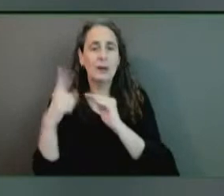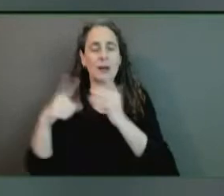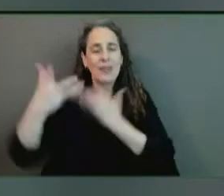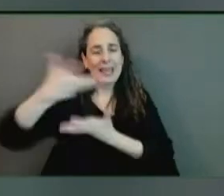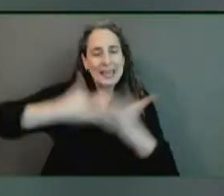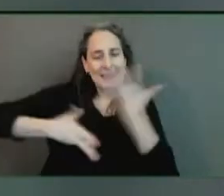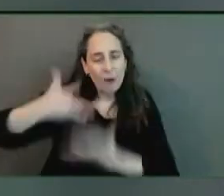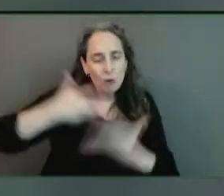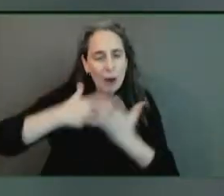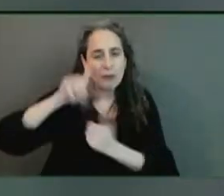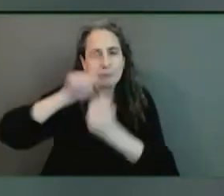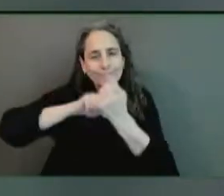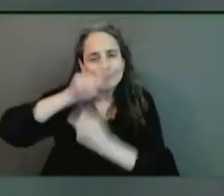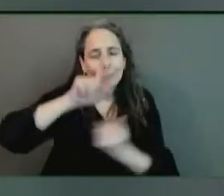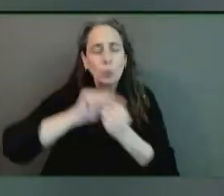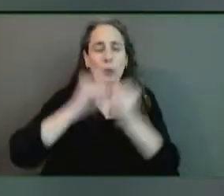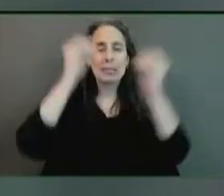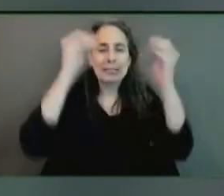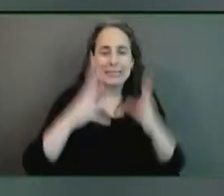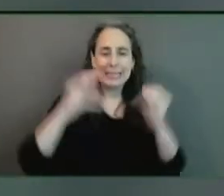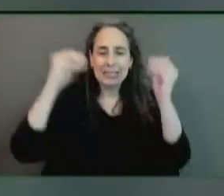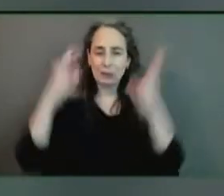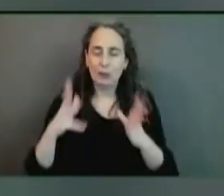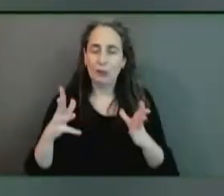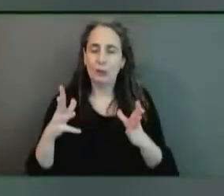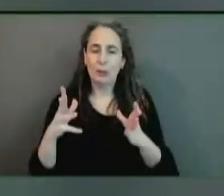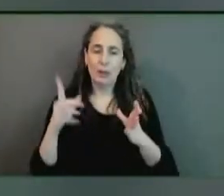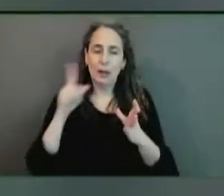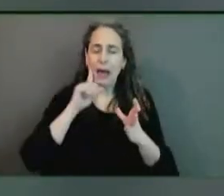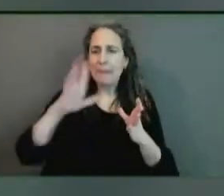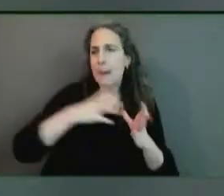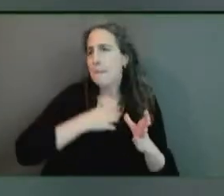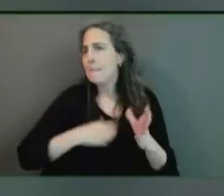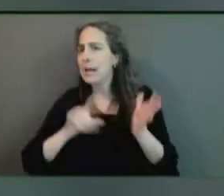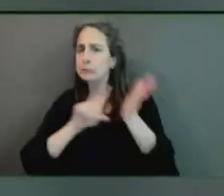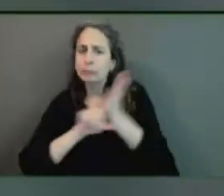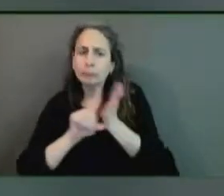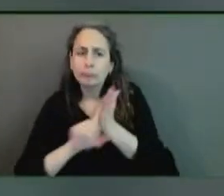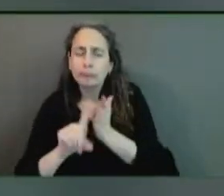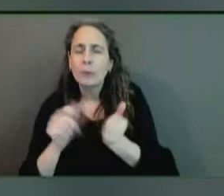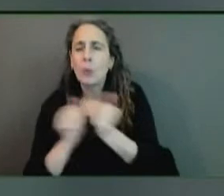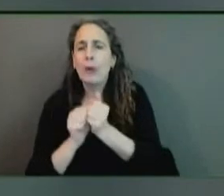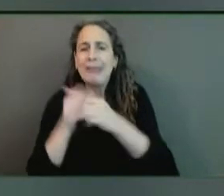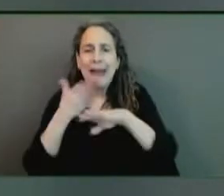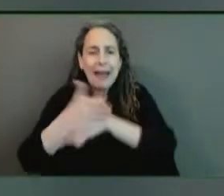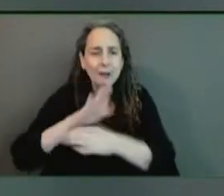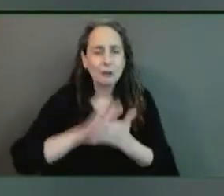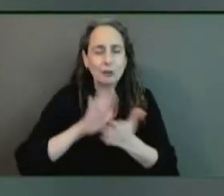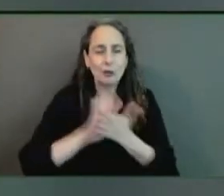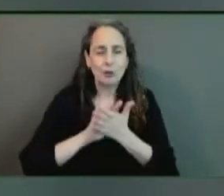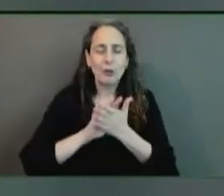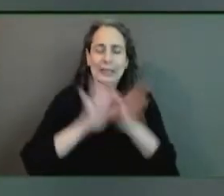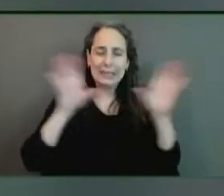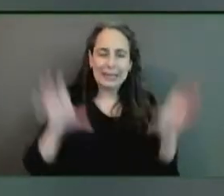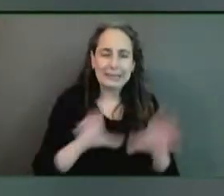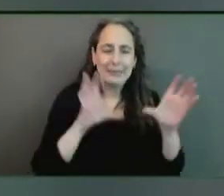can be with their friends and peers and where they can interact face to face with their teachers and where they can